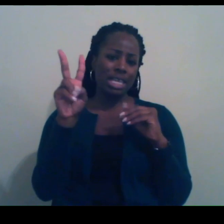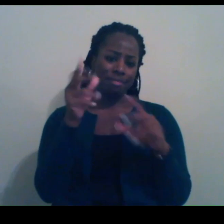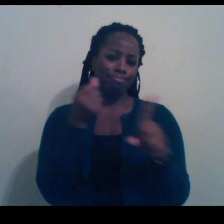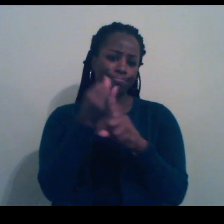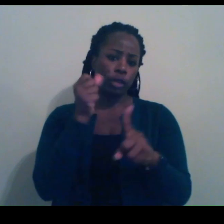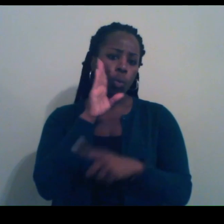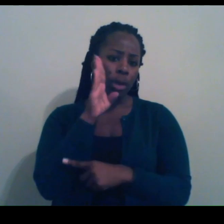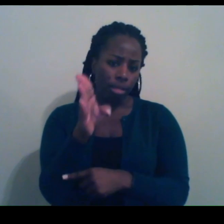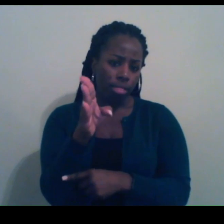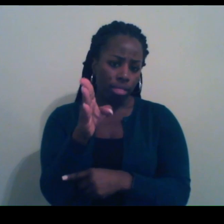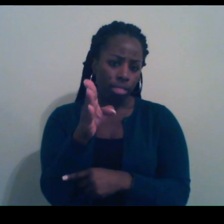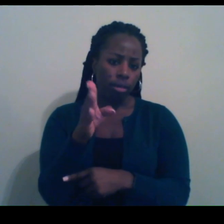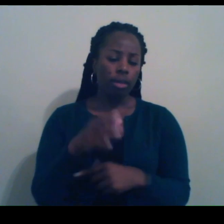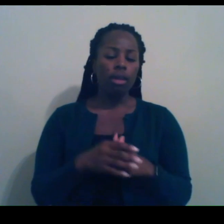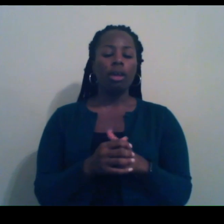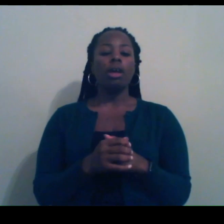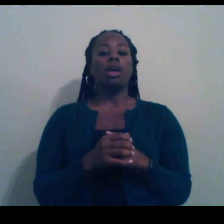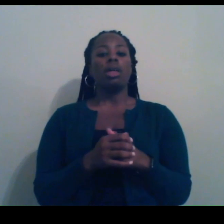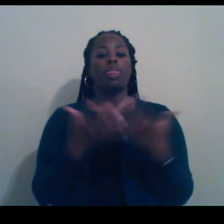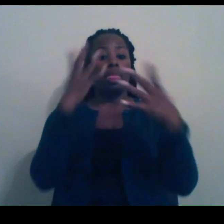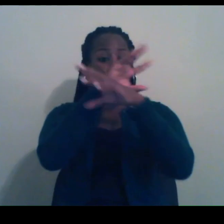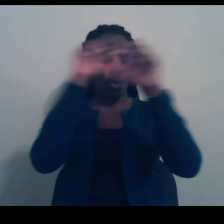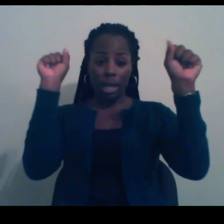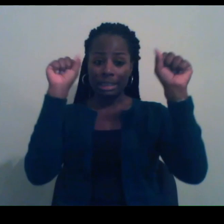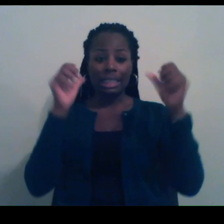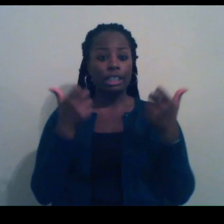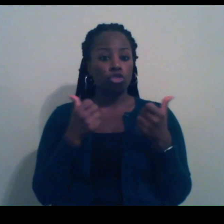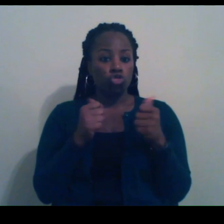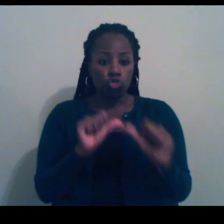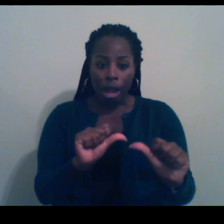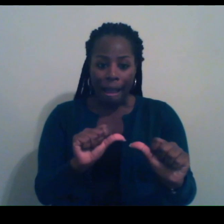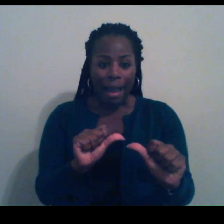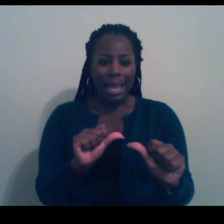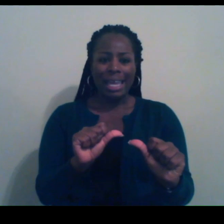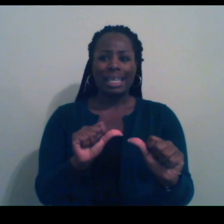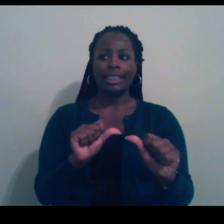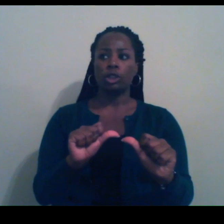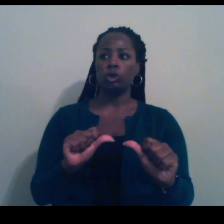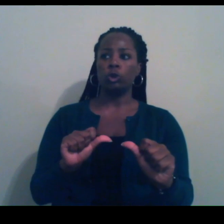action to do all that we could to prevent the coronavirus coming into the